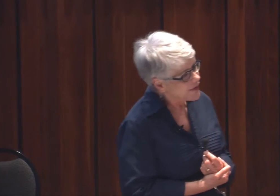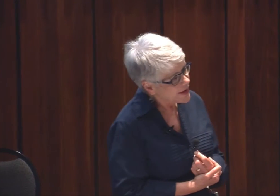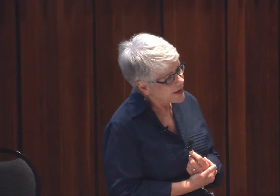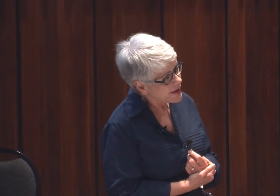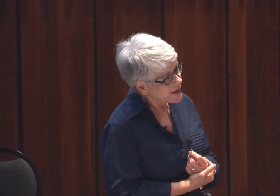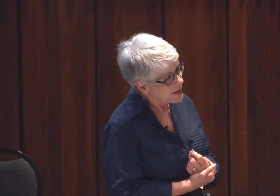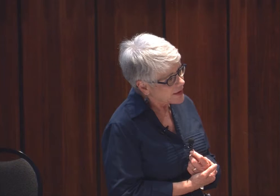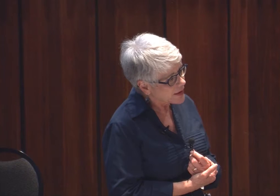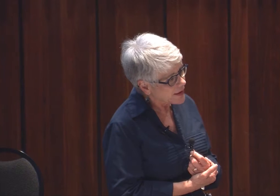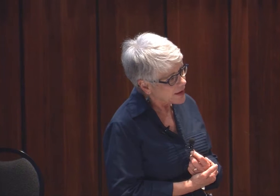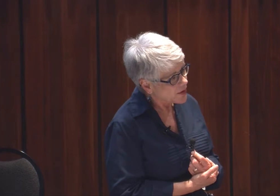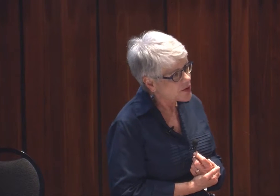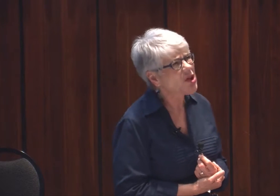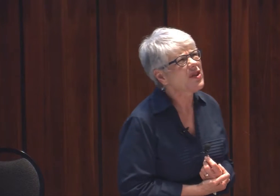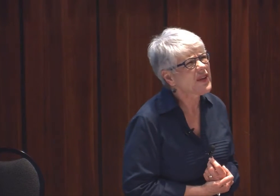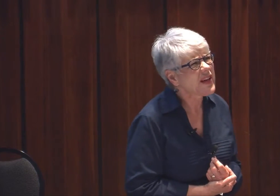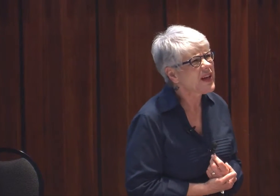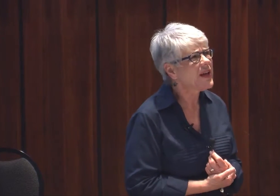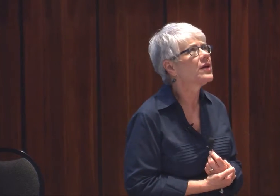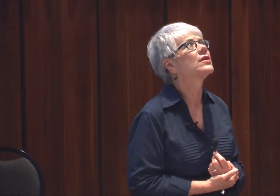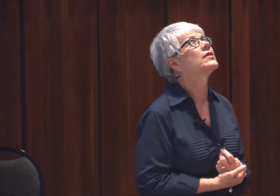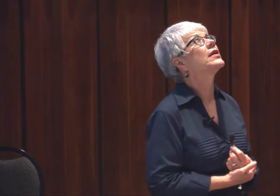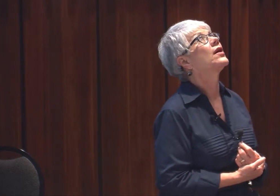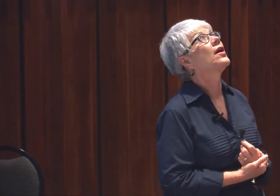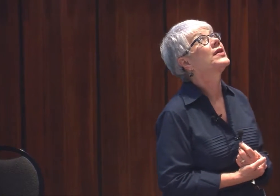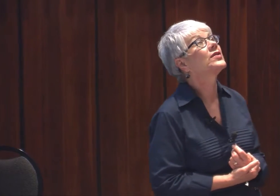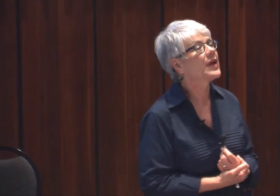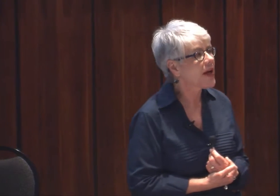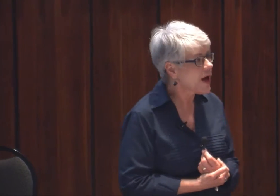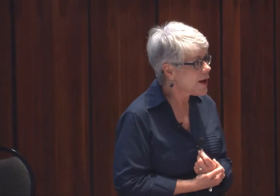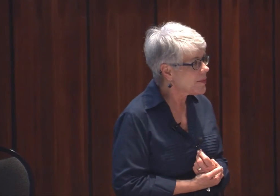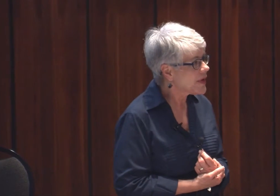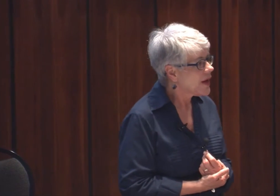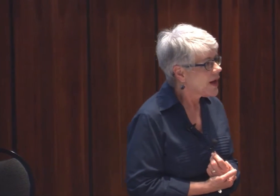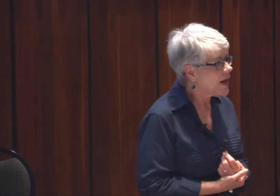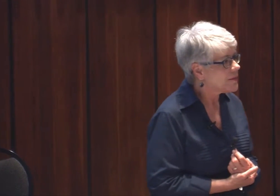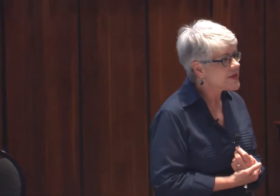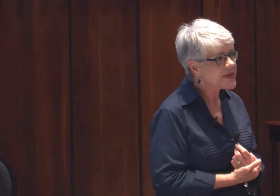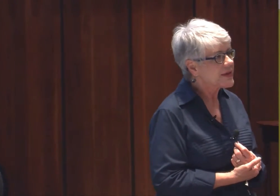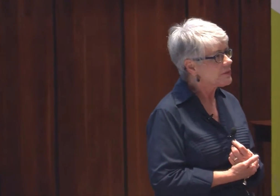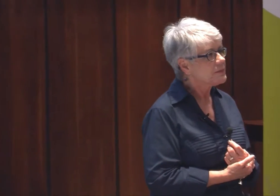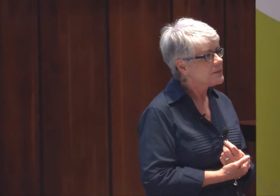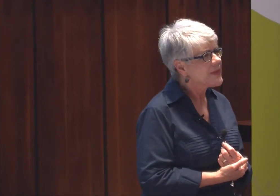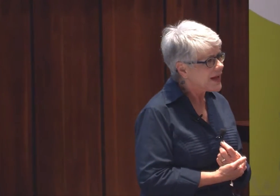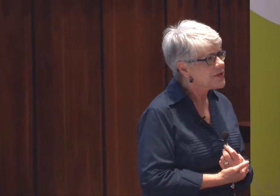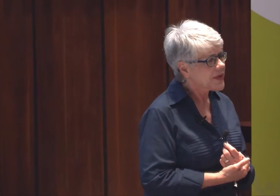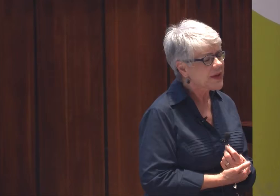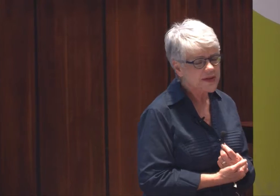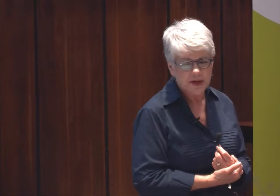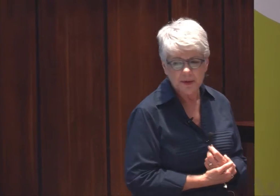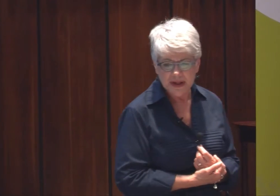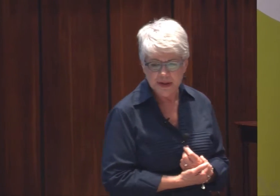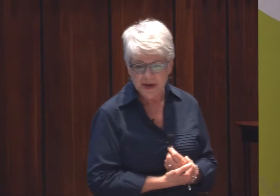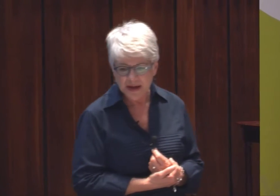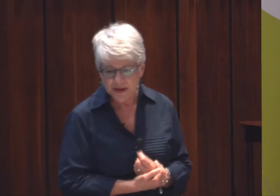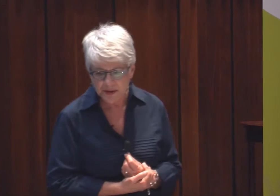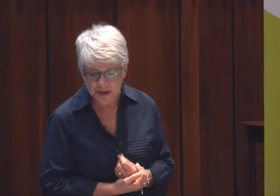funny, you know, or look funny or are always looking up. Just not doing things that you would expect. Those are